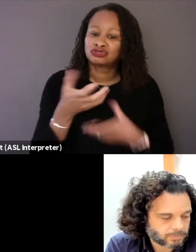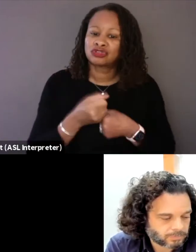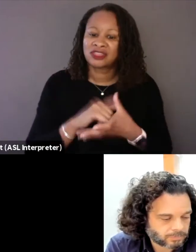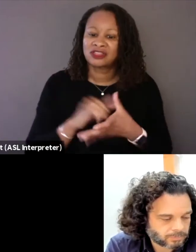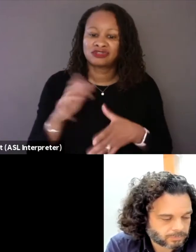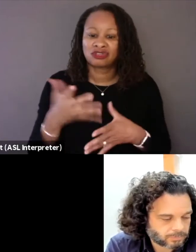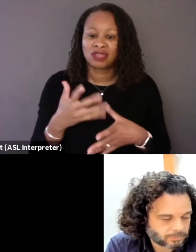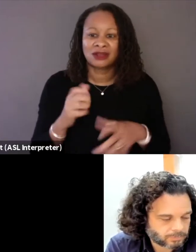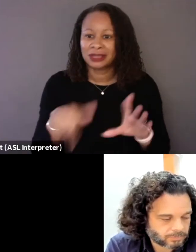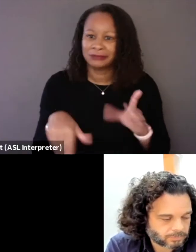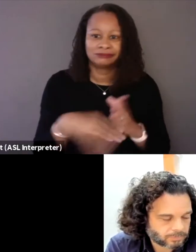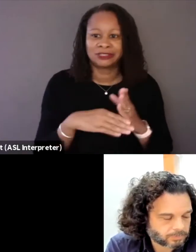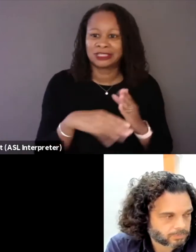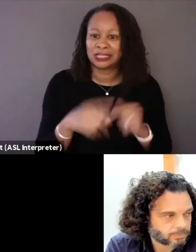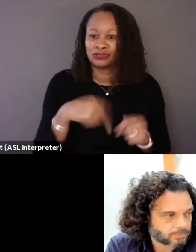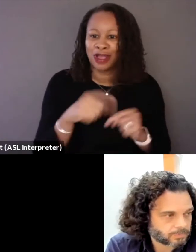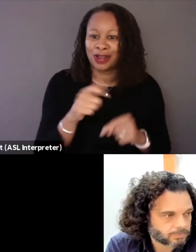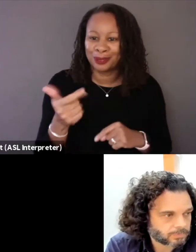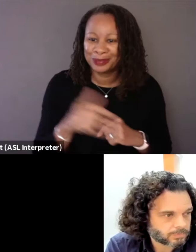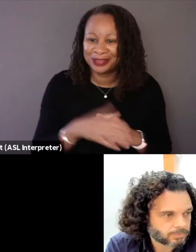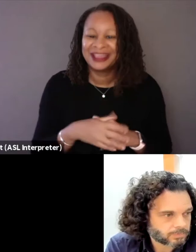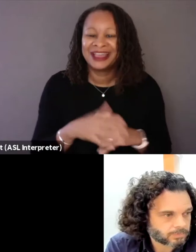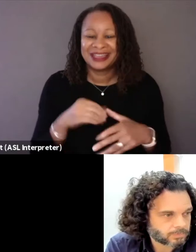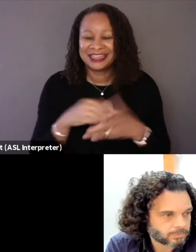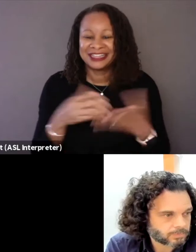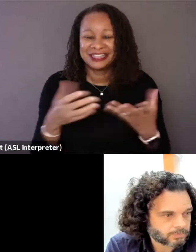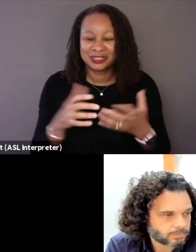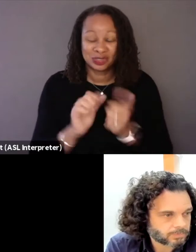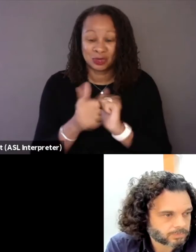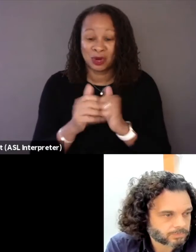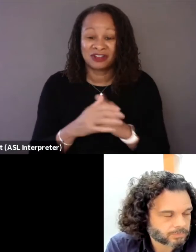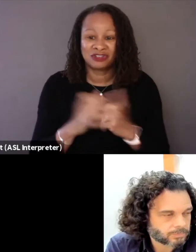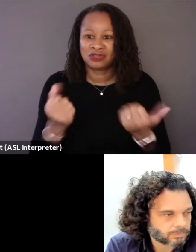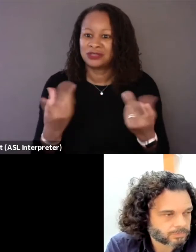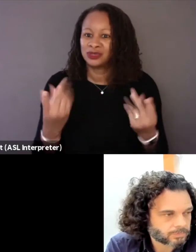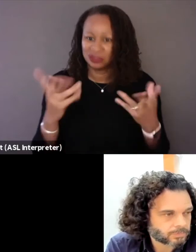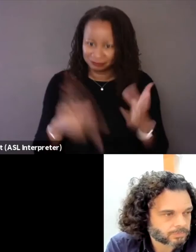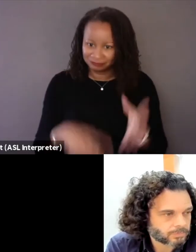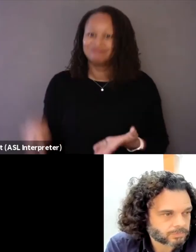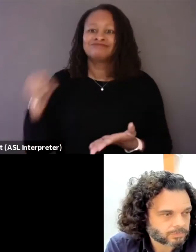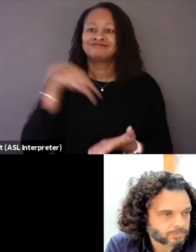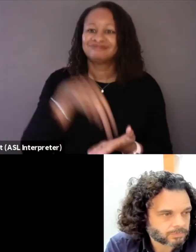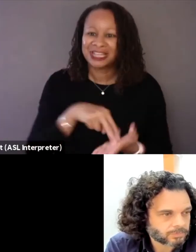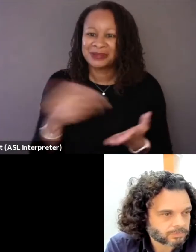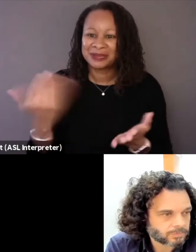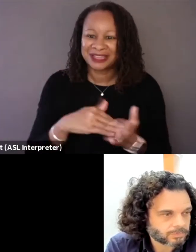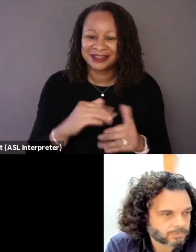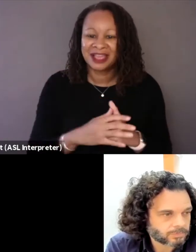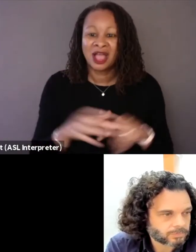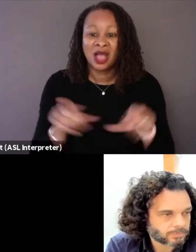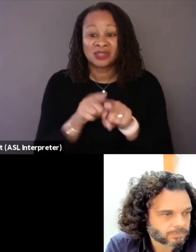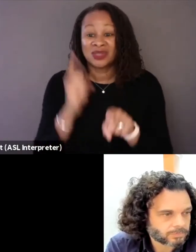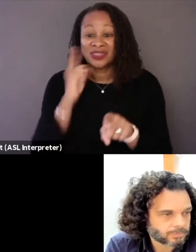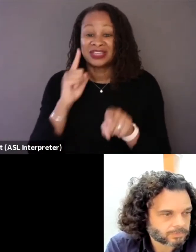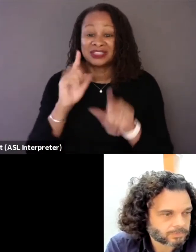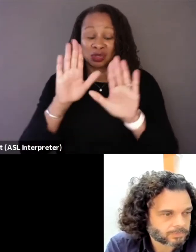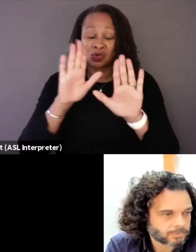knocked around a little bit, within a sports realm at least, and you can kind of pick back up again. I also think it's great to work with women